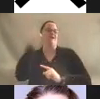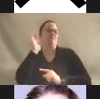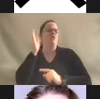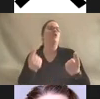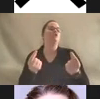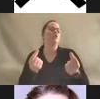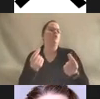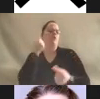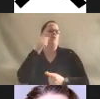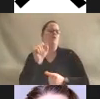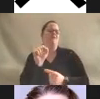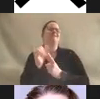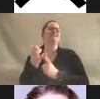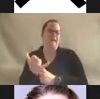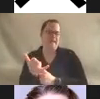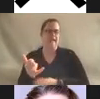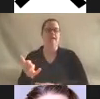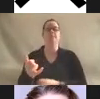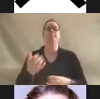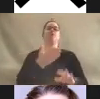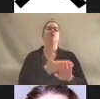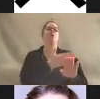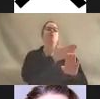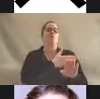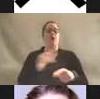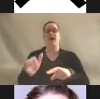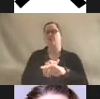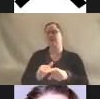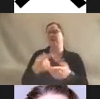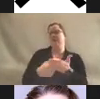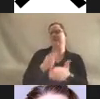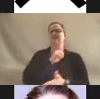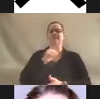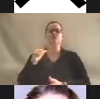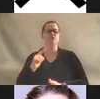In your prior training, you talked about legislative bill and how a bill becomes a law.